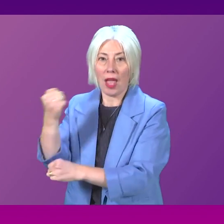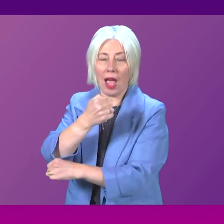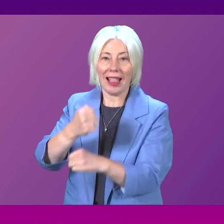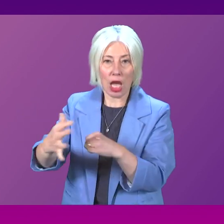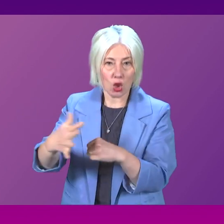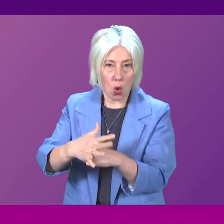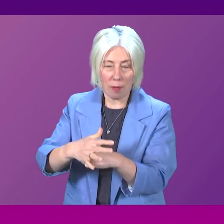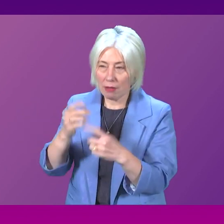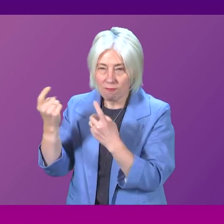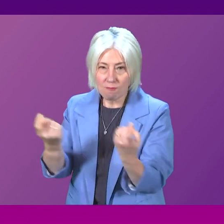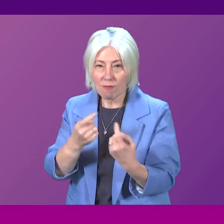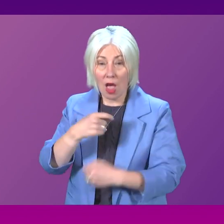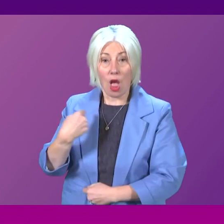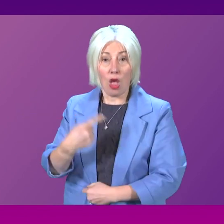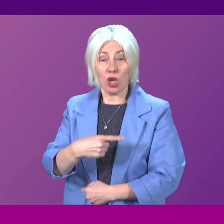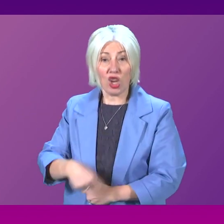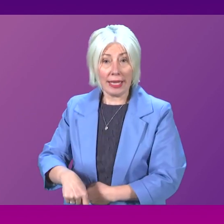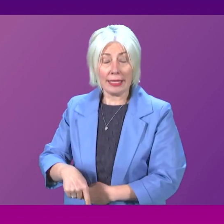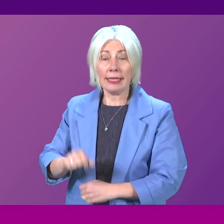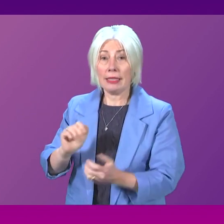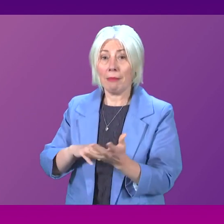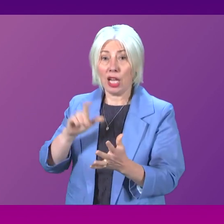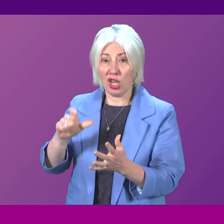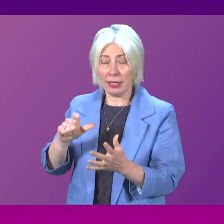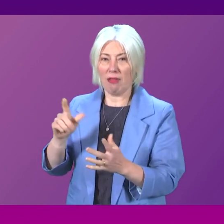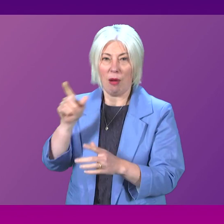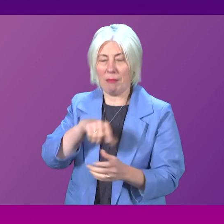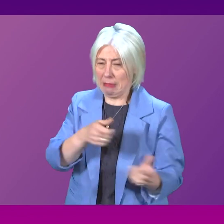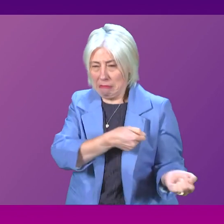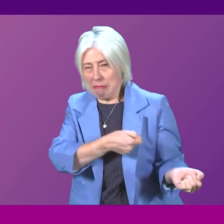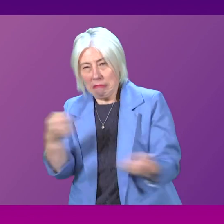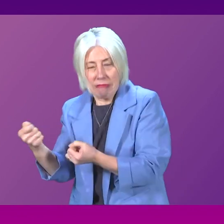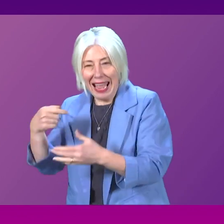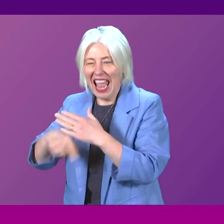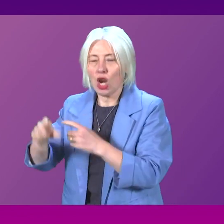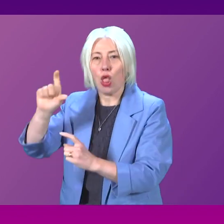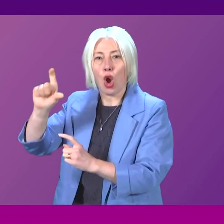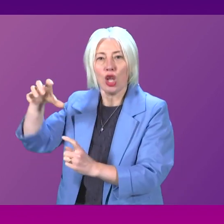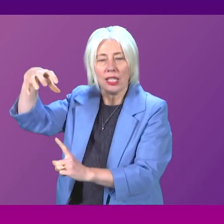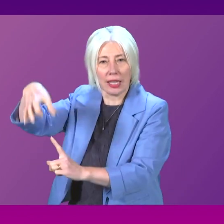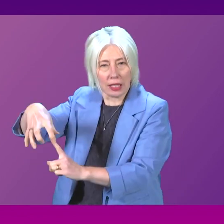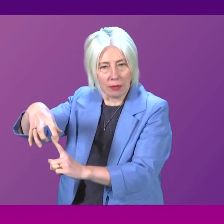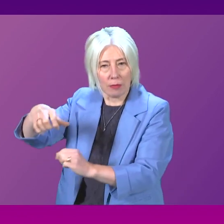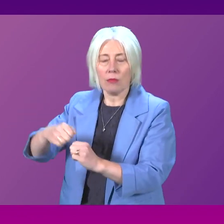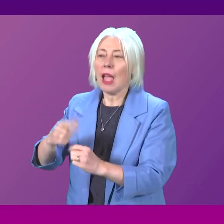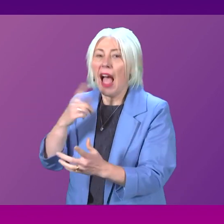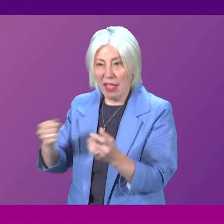This comes just days after the Chinese consul general in Manchester dragged a protester inside the gates of the consulate, where he and his staff then assaulted him, and after